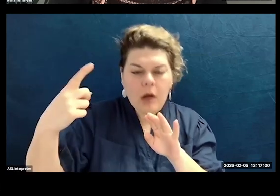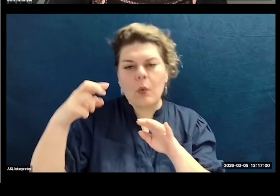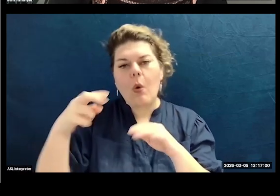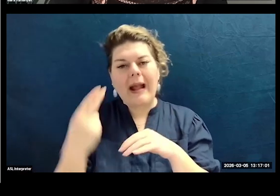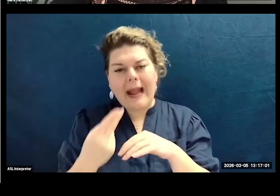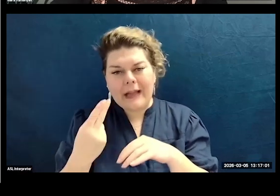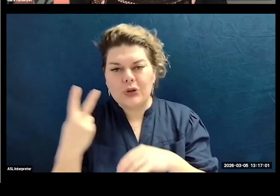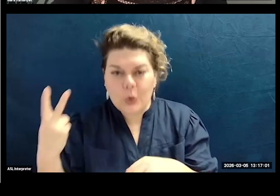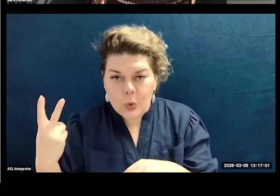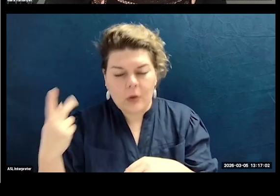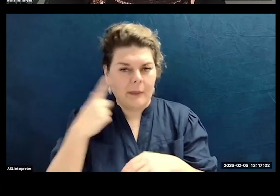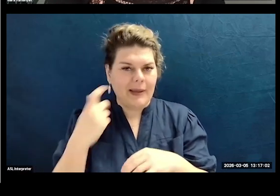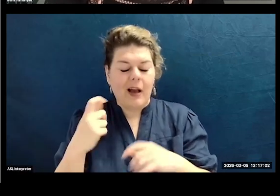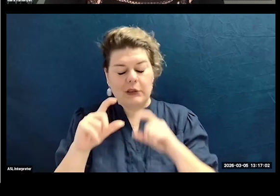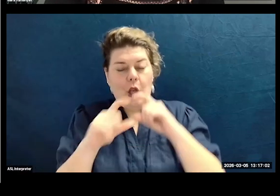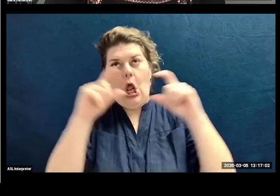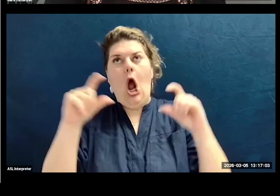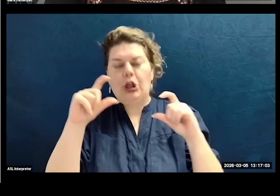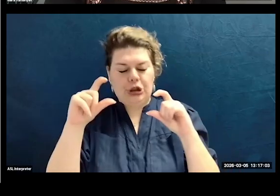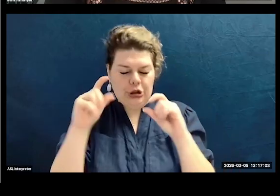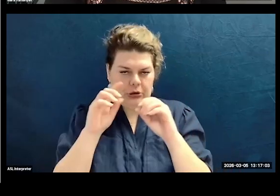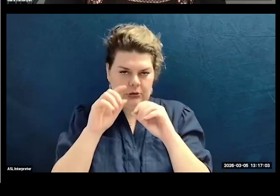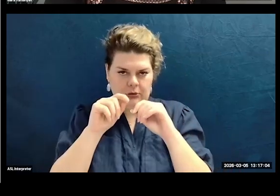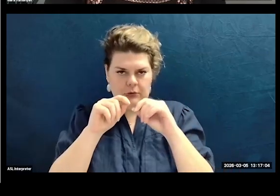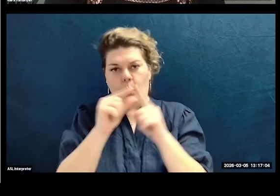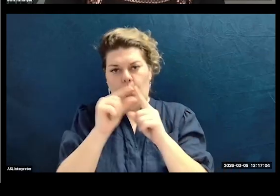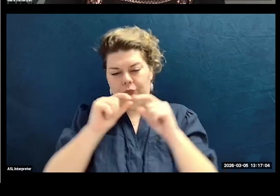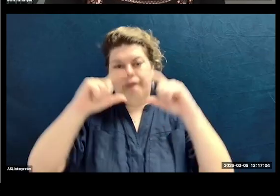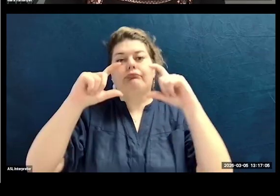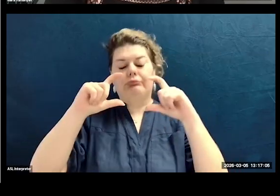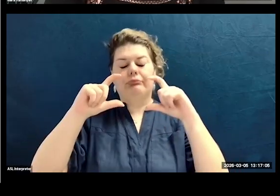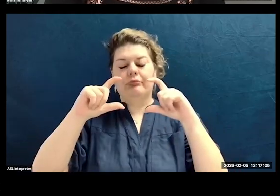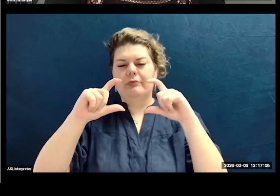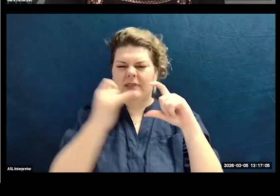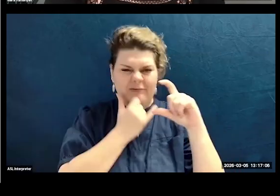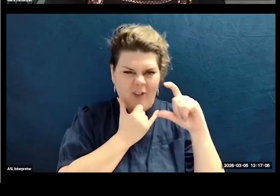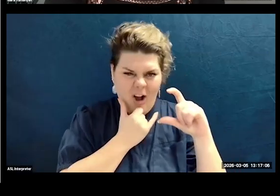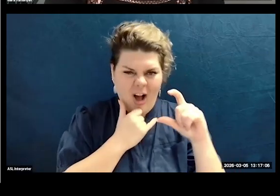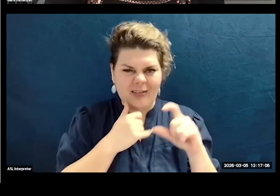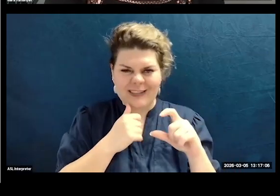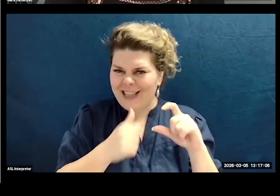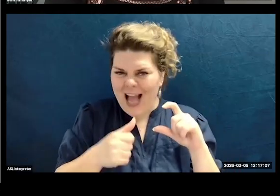just because the text was large. That's why it's important to review all heading levels